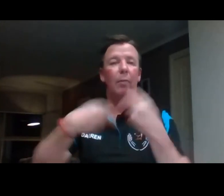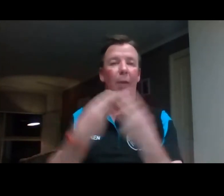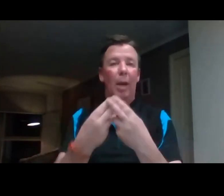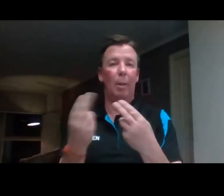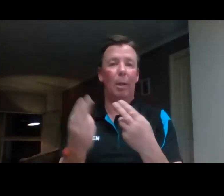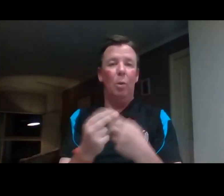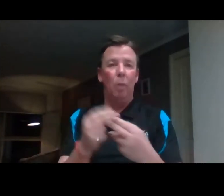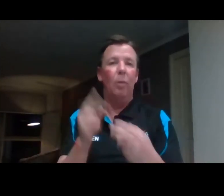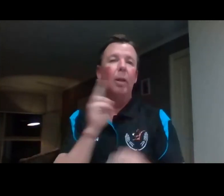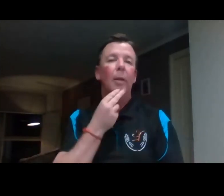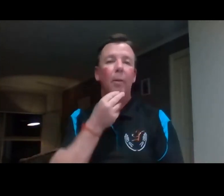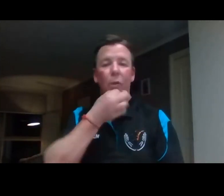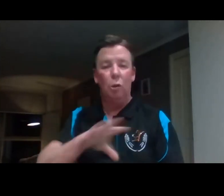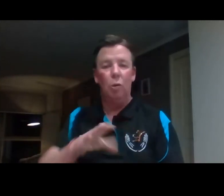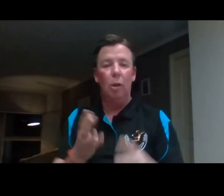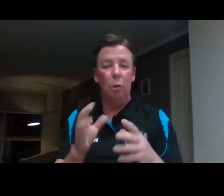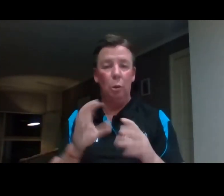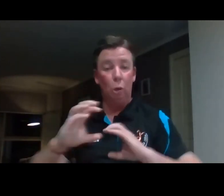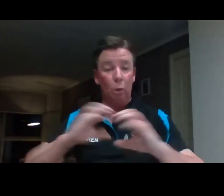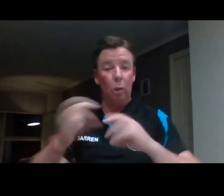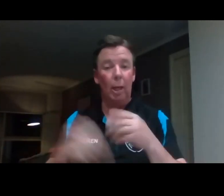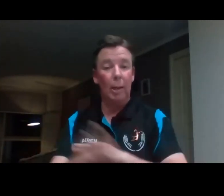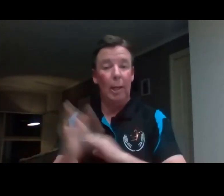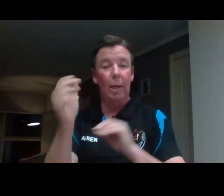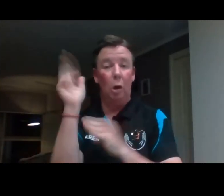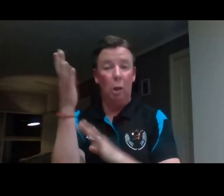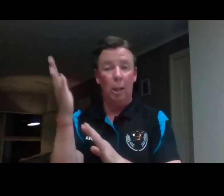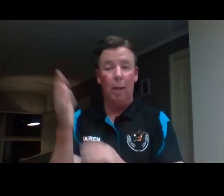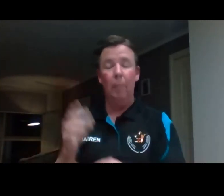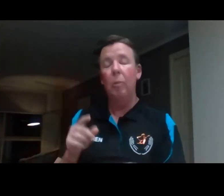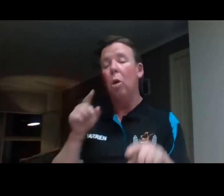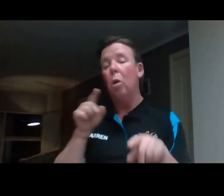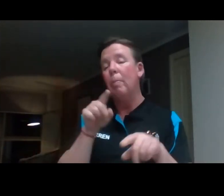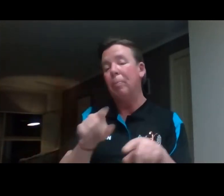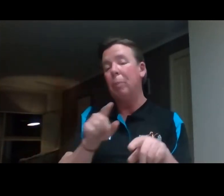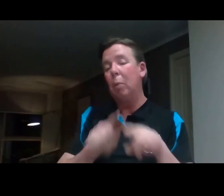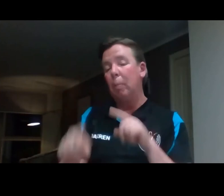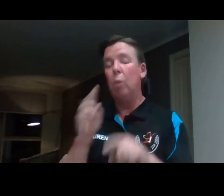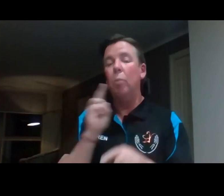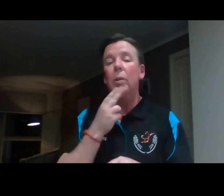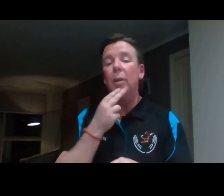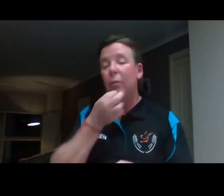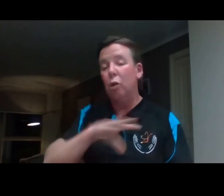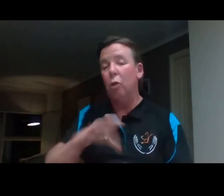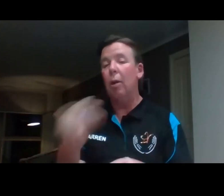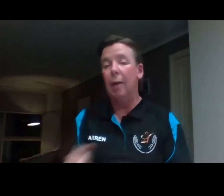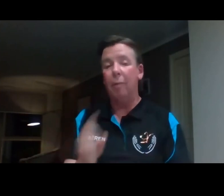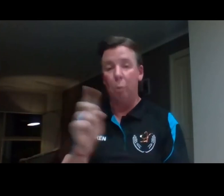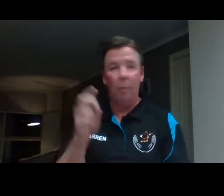And most now, on Auslan with families who have Deaf children with NDIS funding.